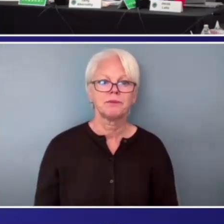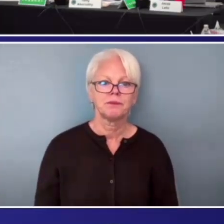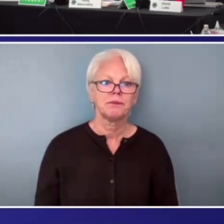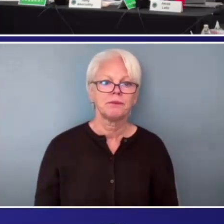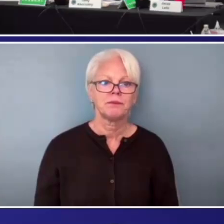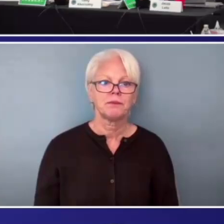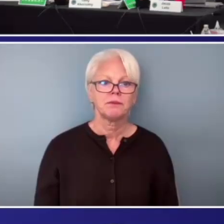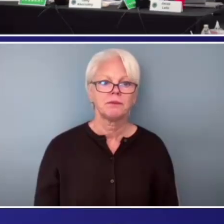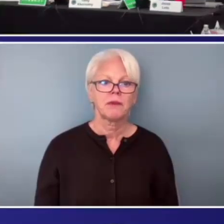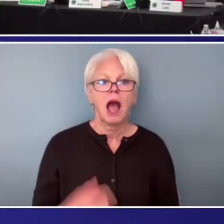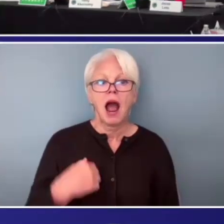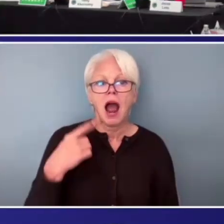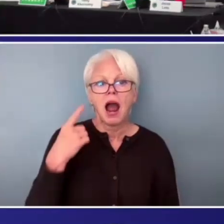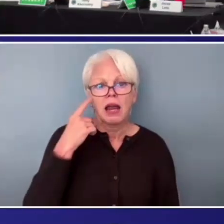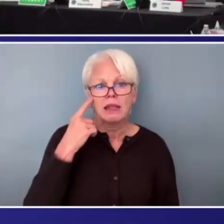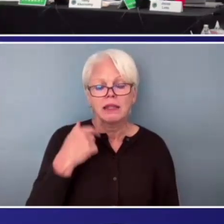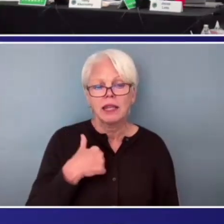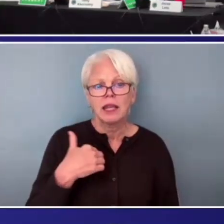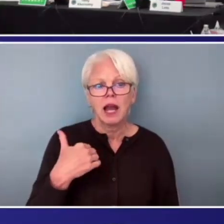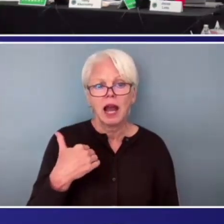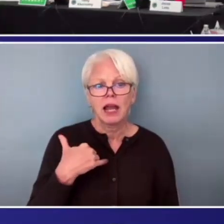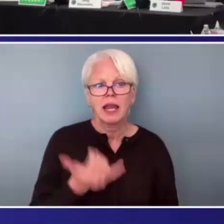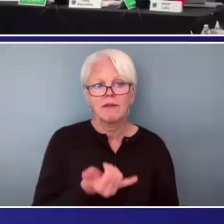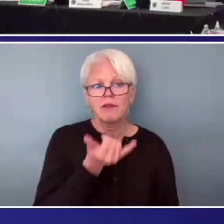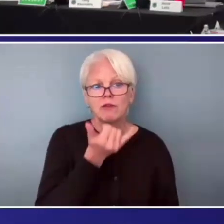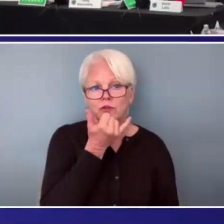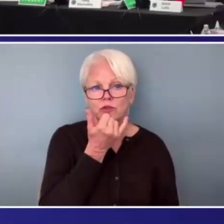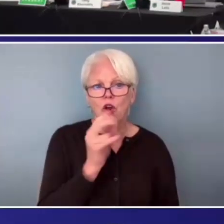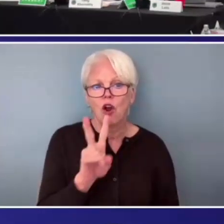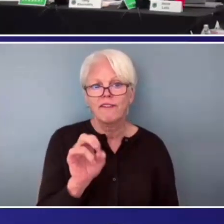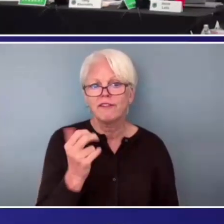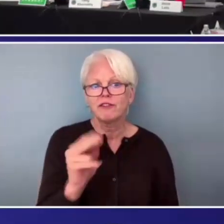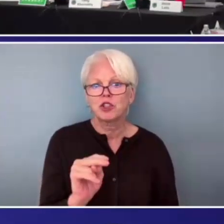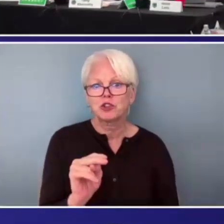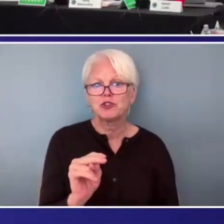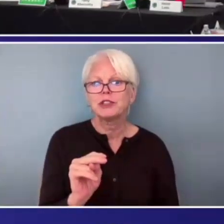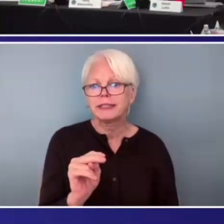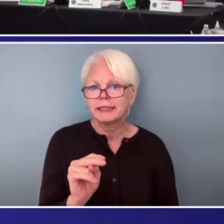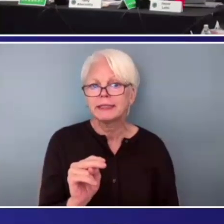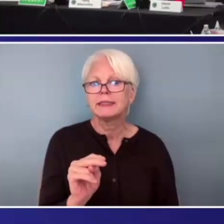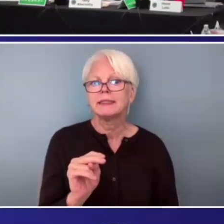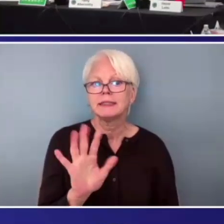I think I have the wrong version, so I want to make sure.